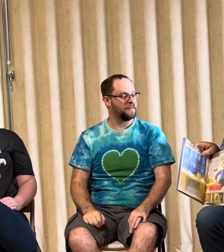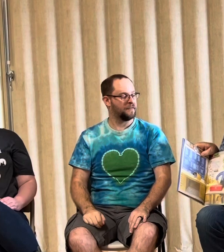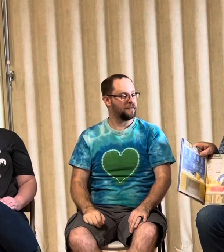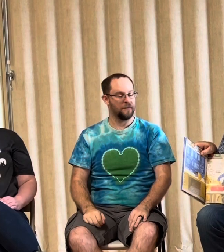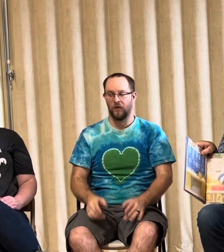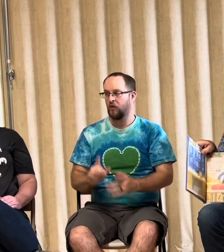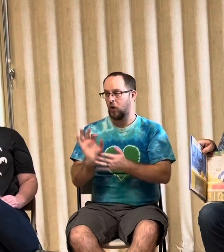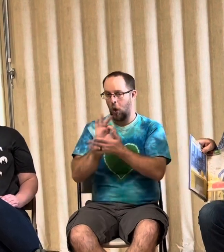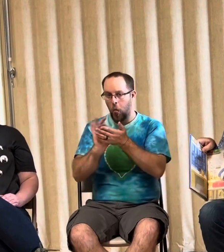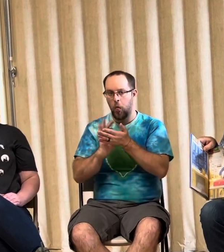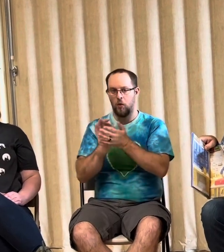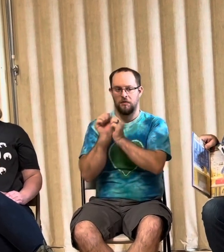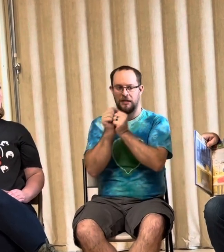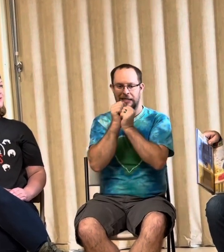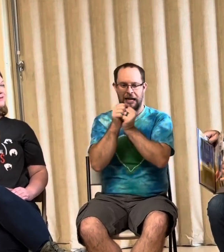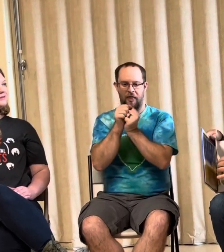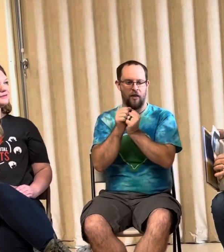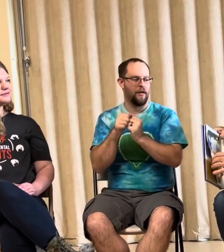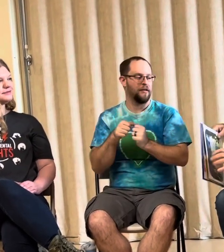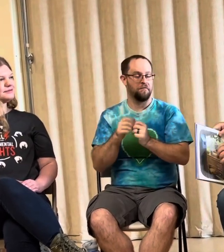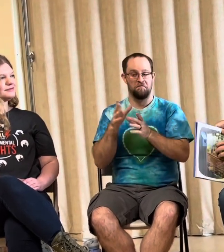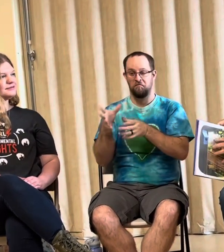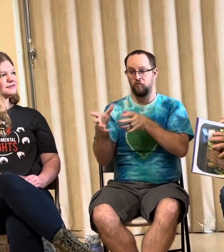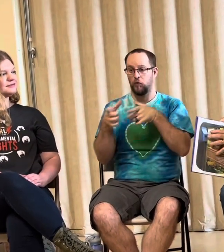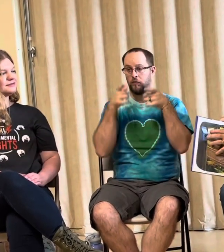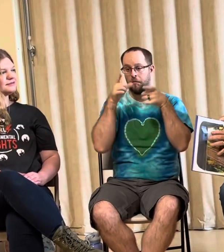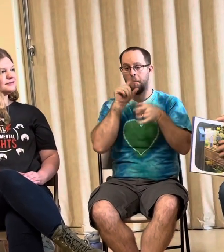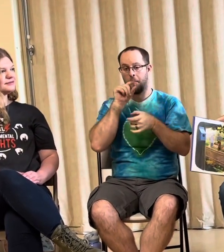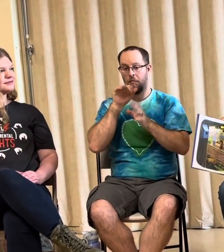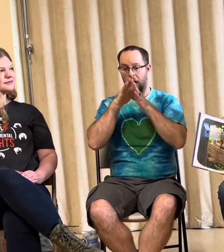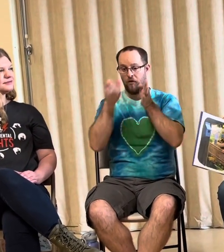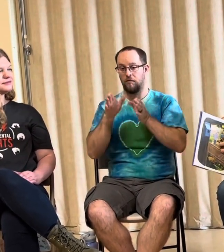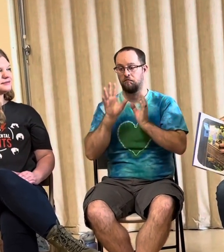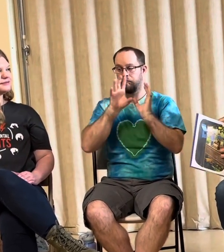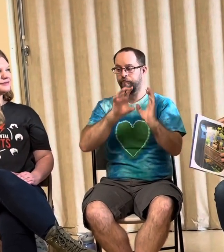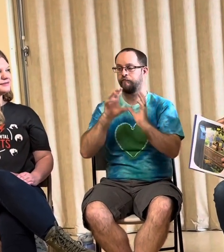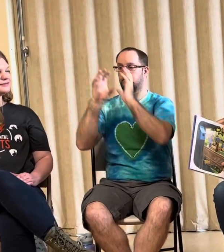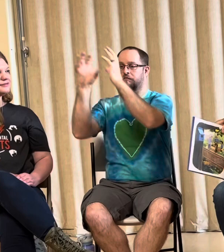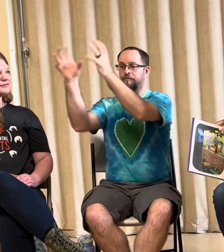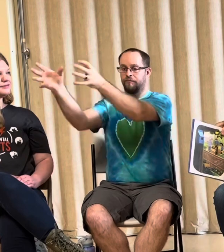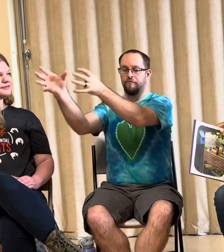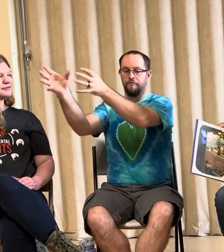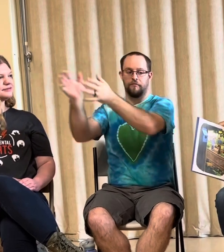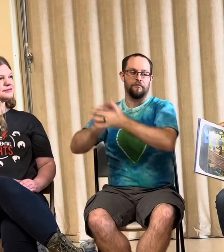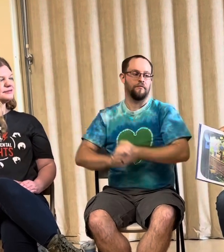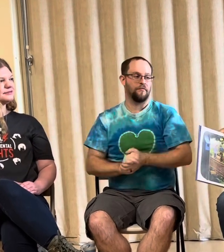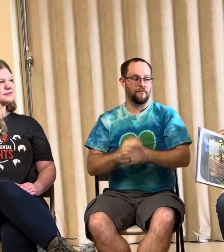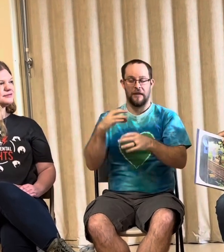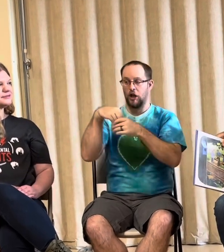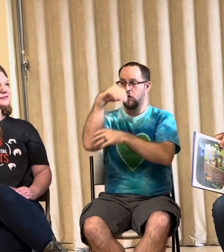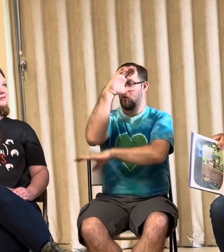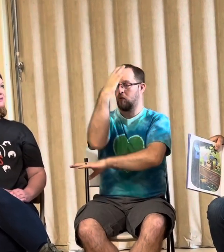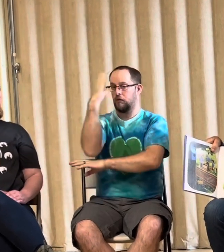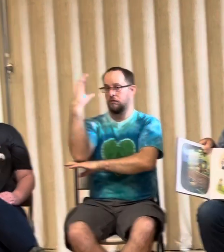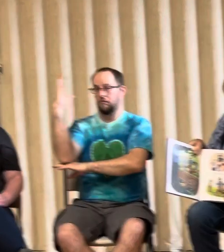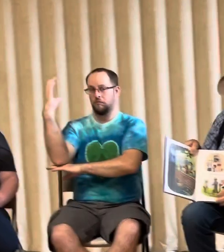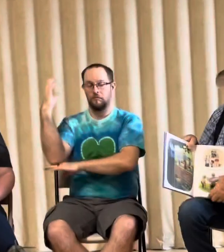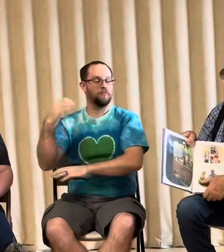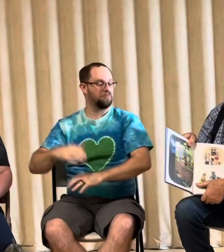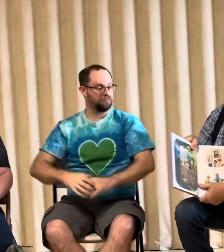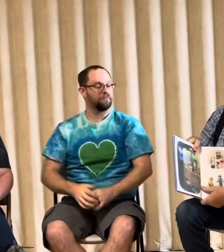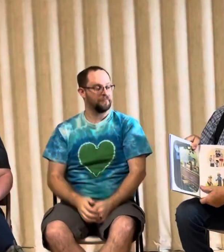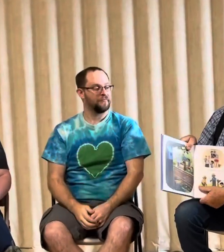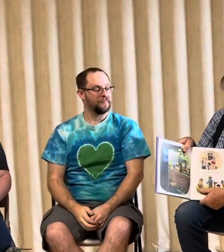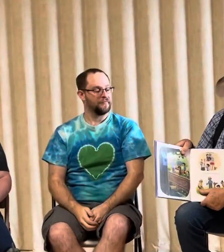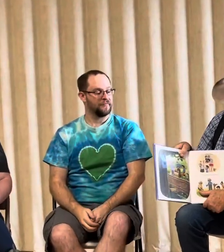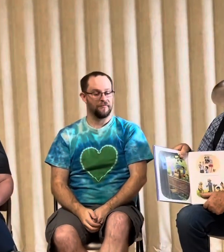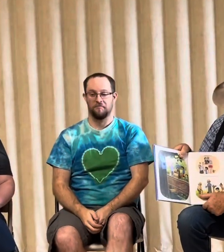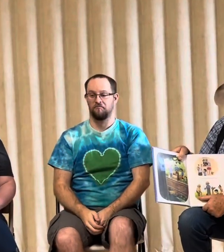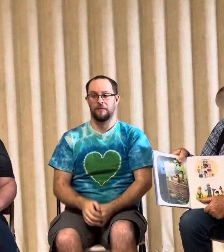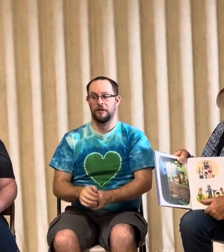all together, and they took the birdhouse and put it out in a tree. Well, there they were, you